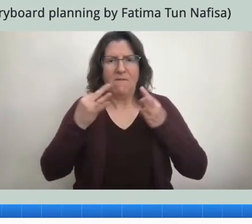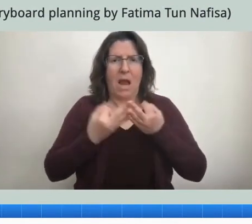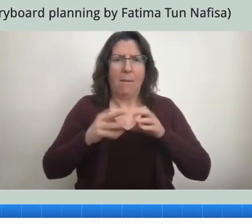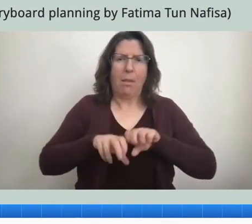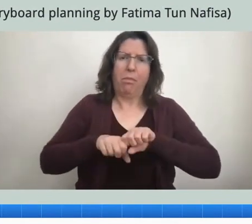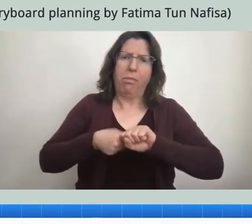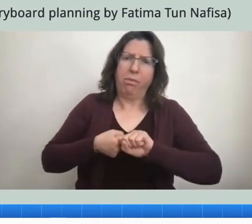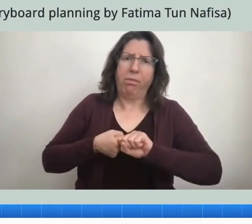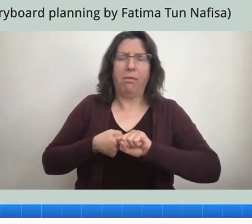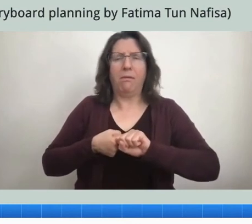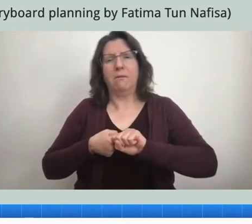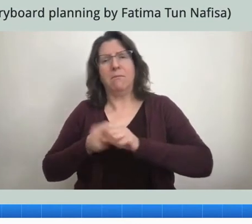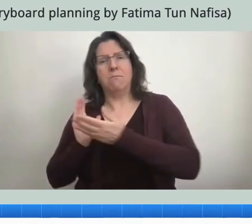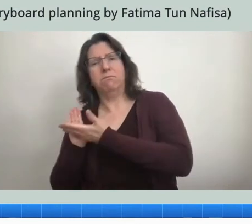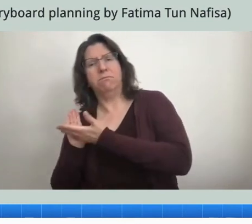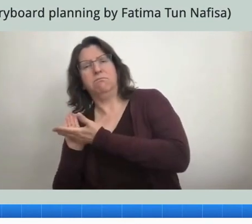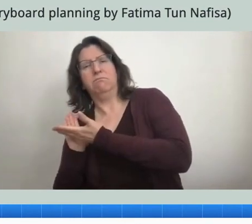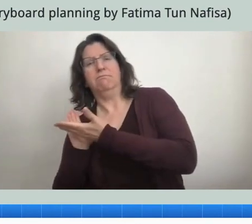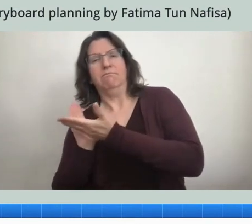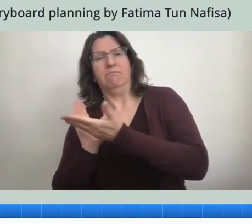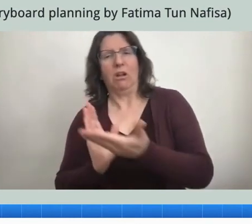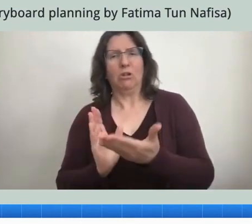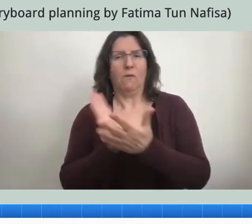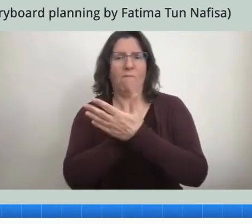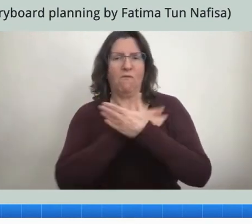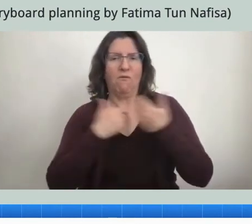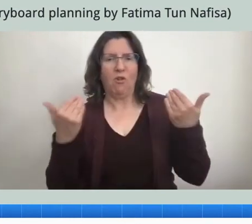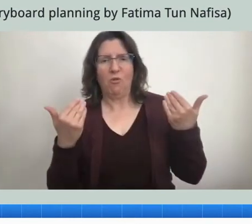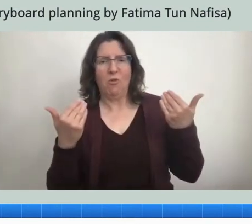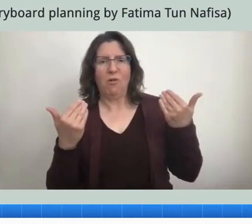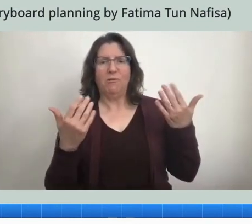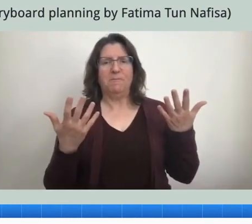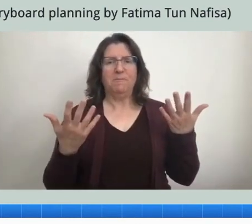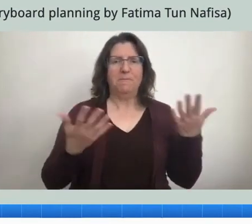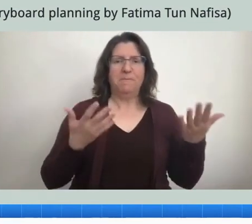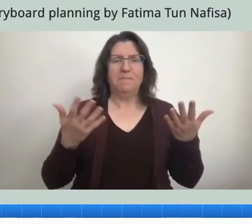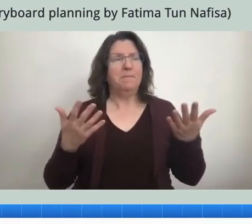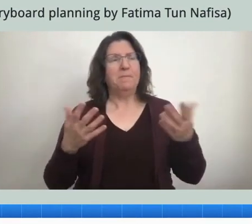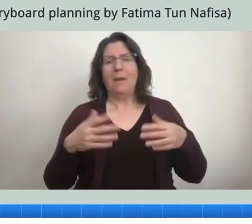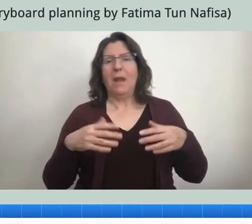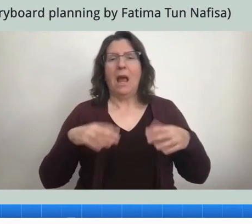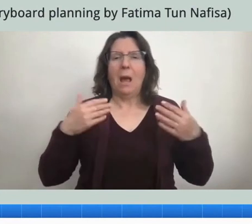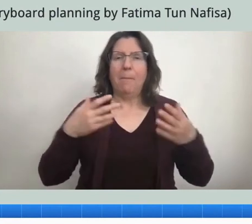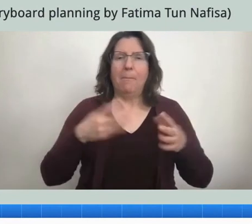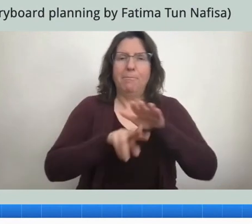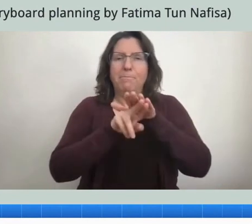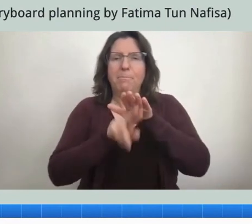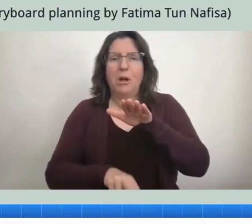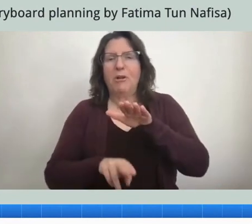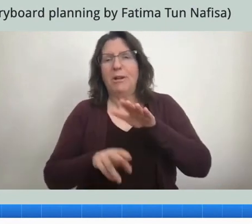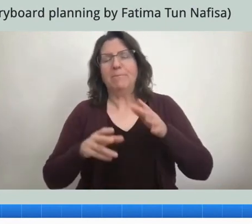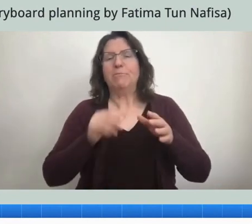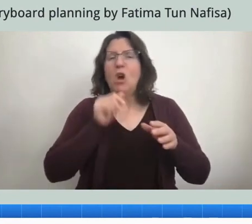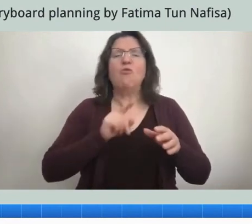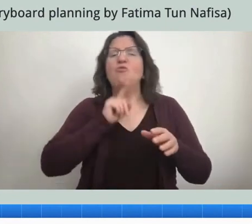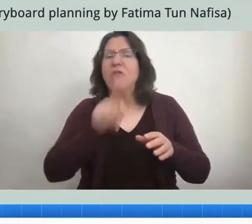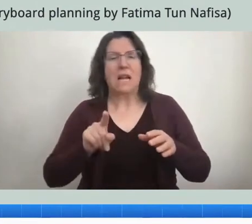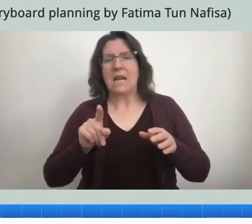Her family finds her dead - they are grief-stricken. They have a funeral and they lay the body to rest.